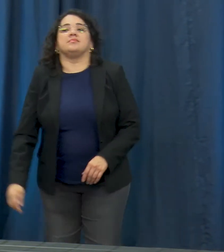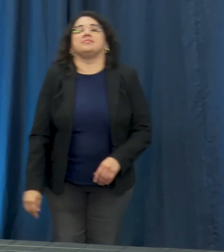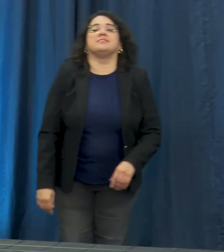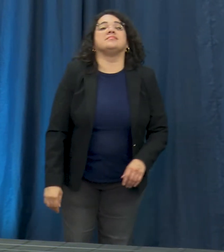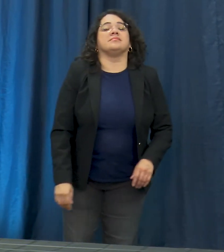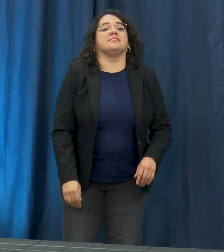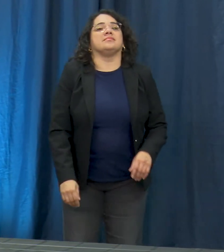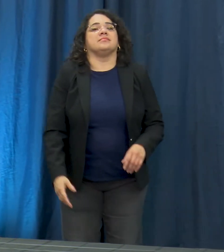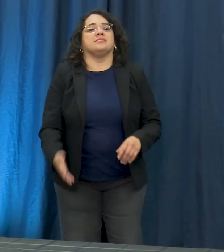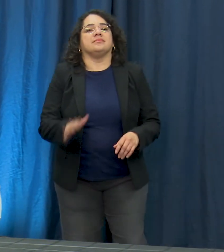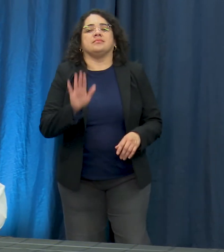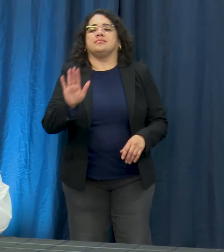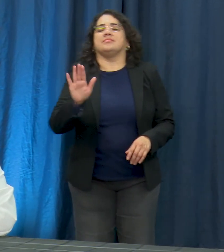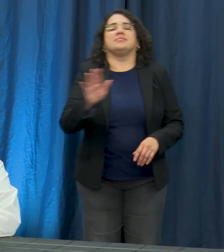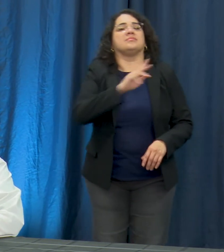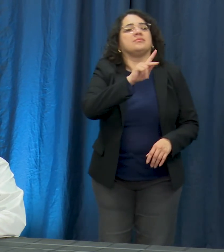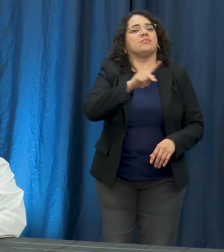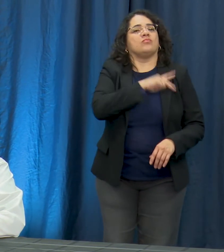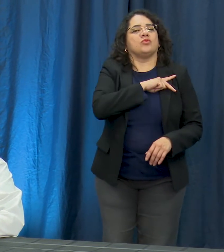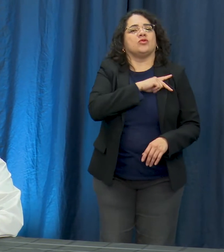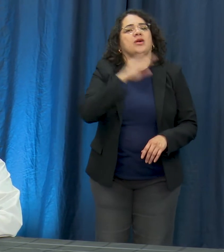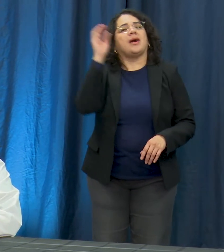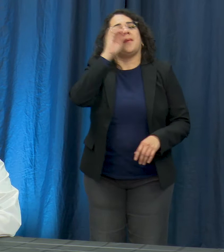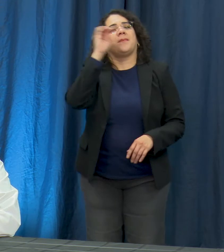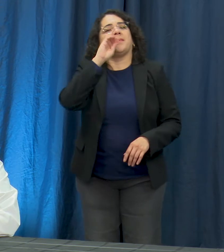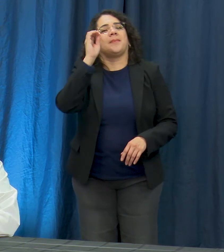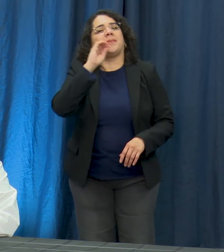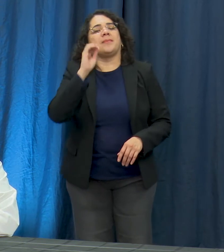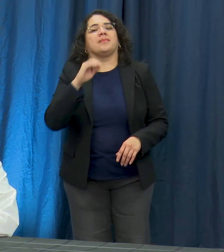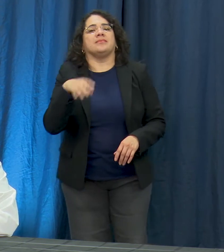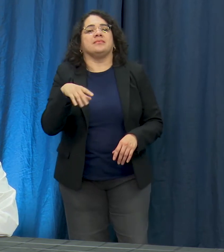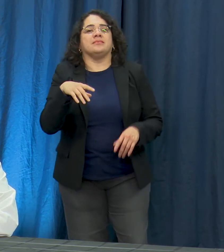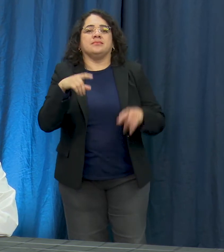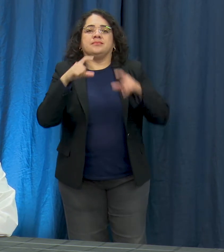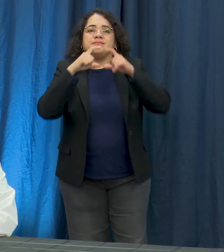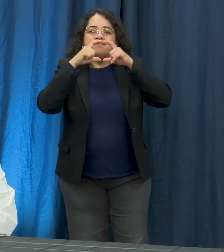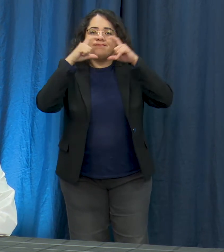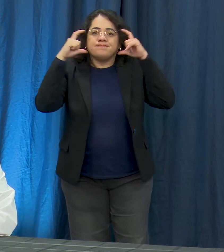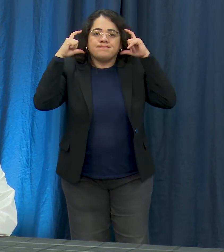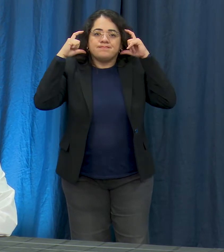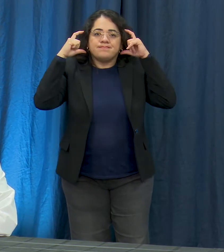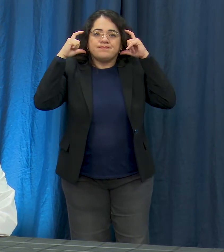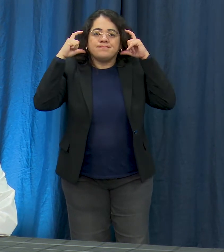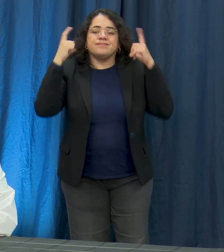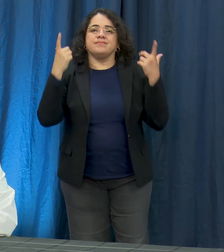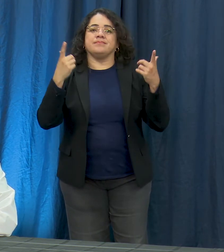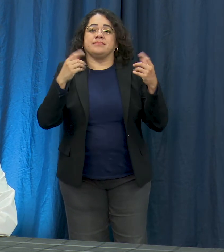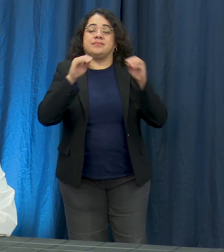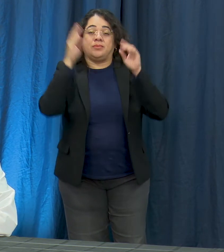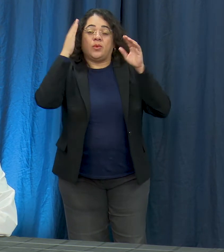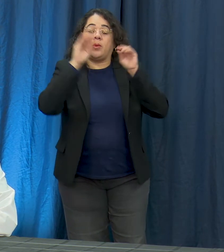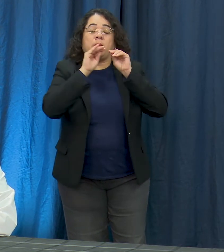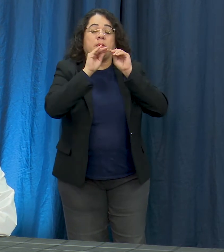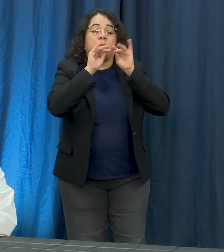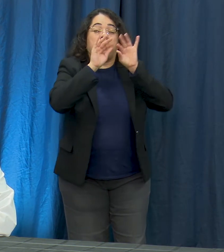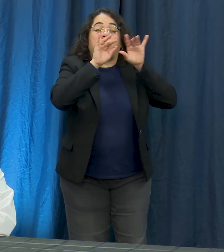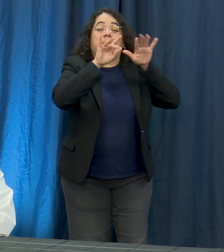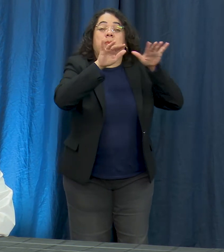your personal opinion about the percentage rate that masks or facial coverings help protect from airborne droplets. How effective are the masks and